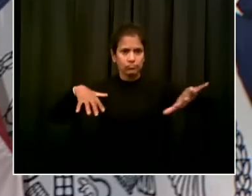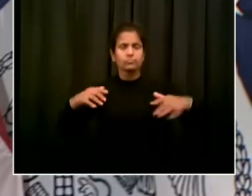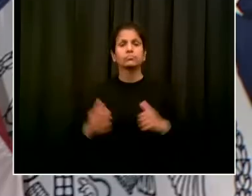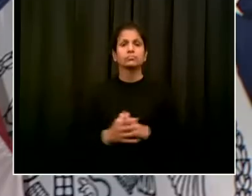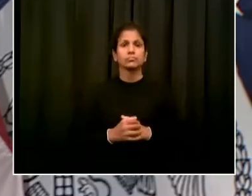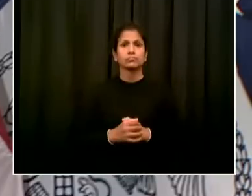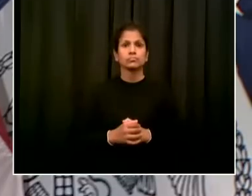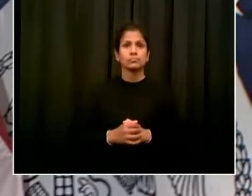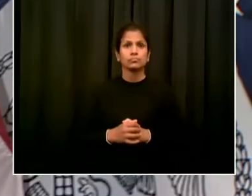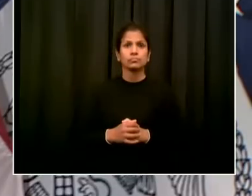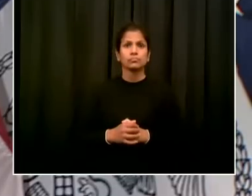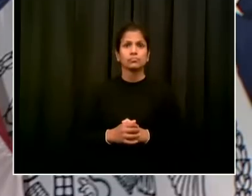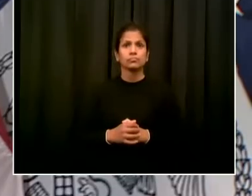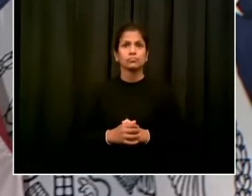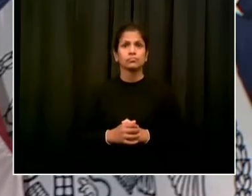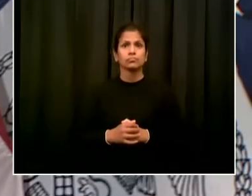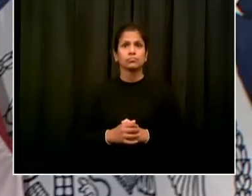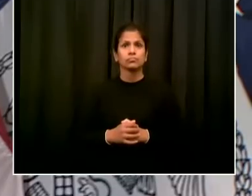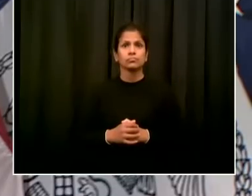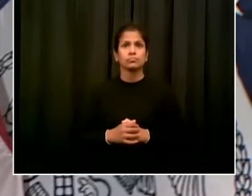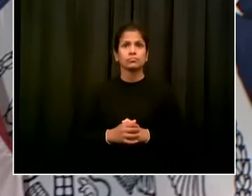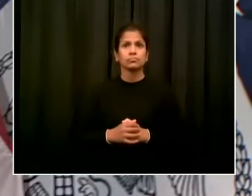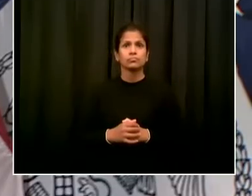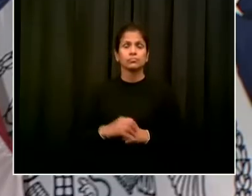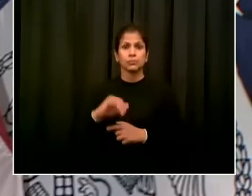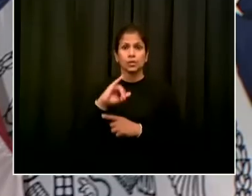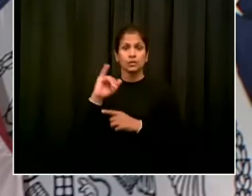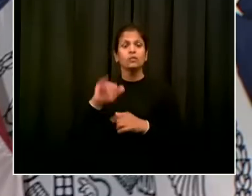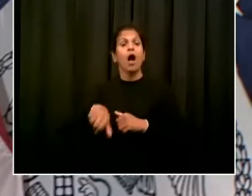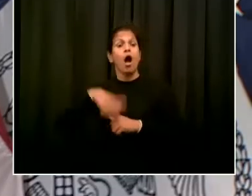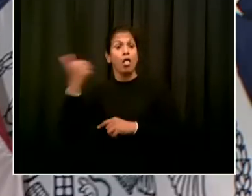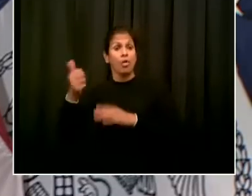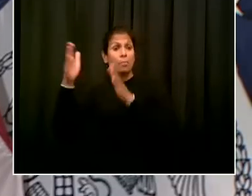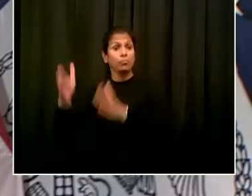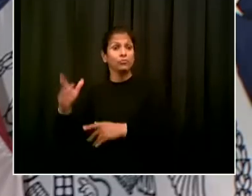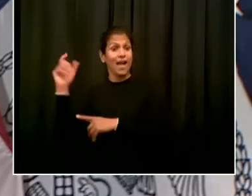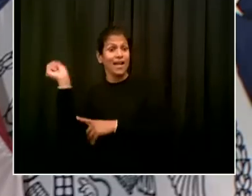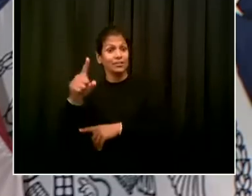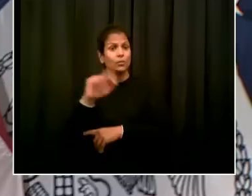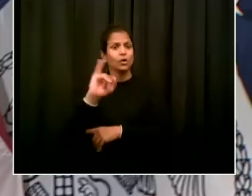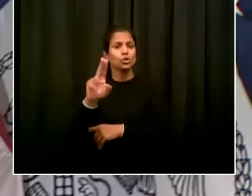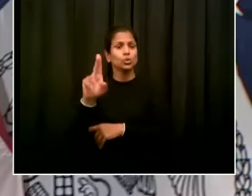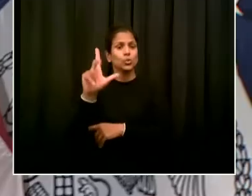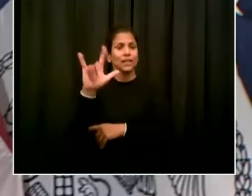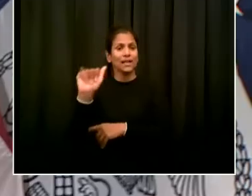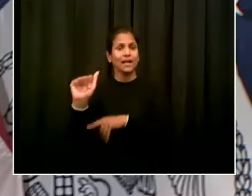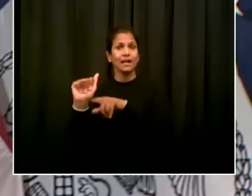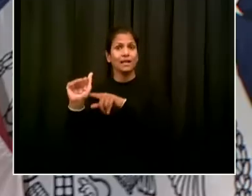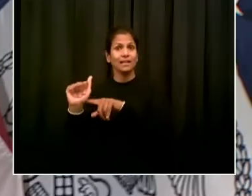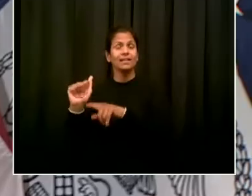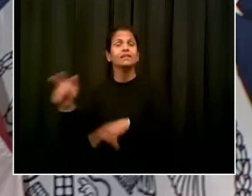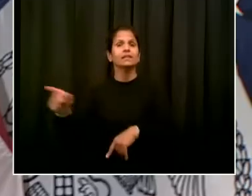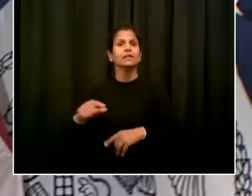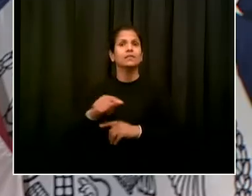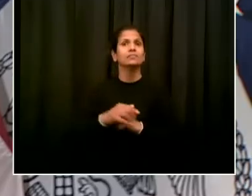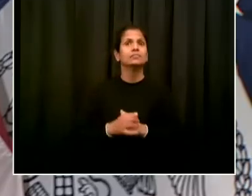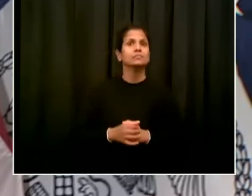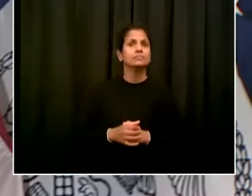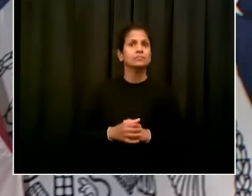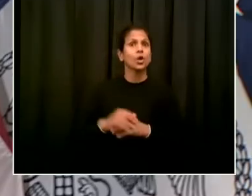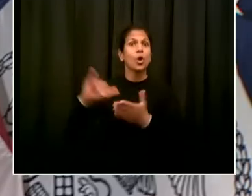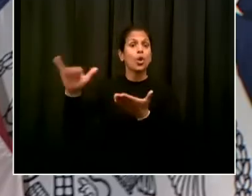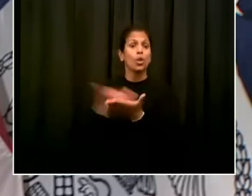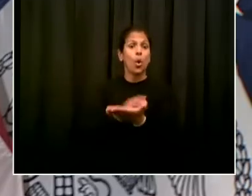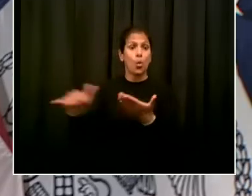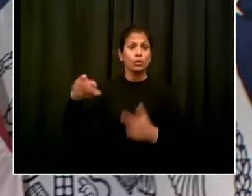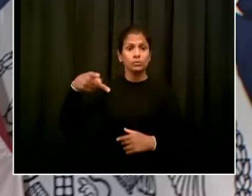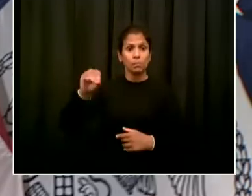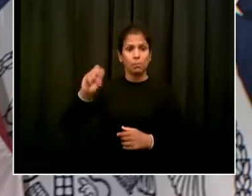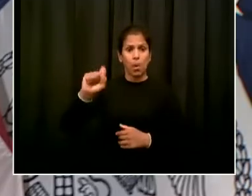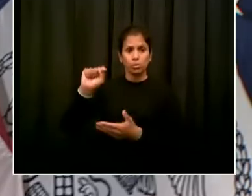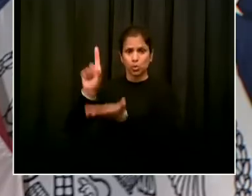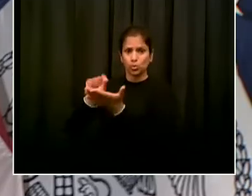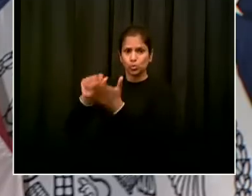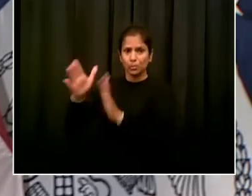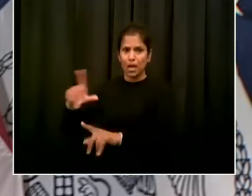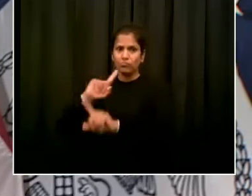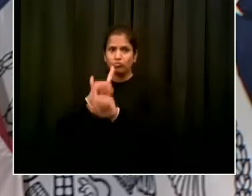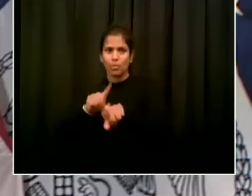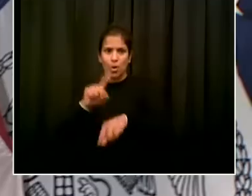GOING TO HAVE TO